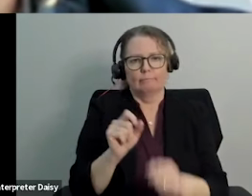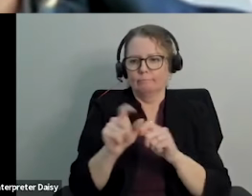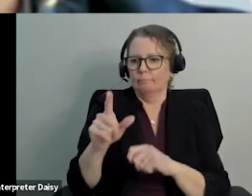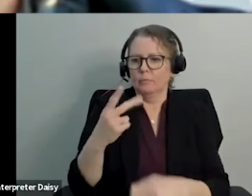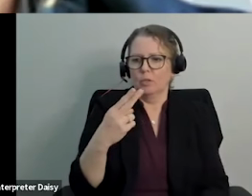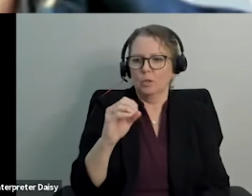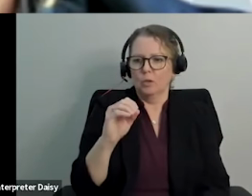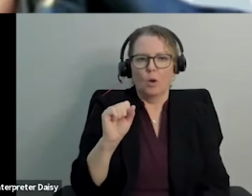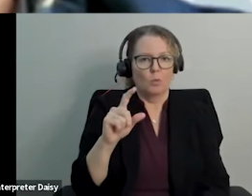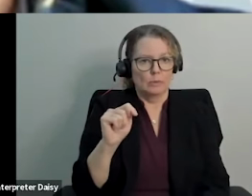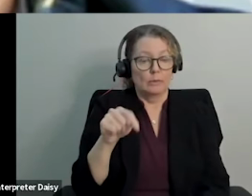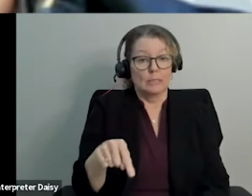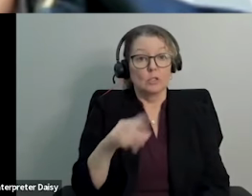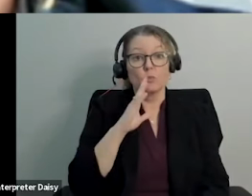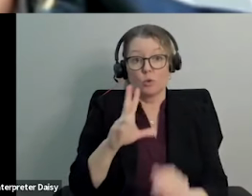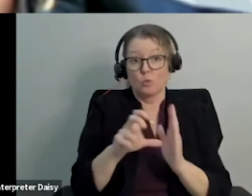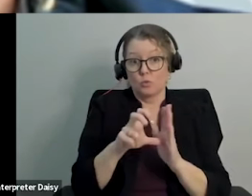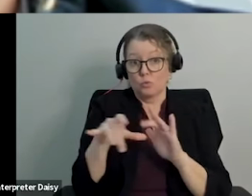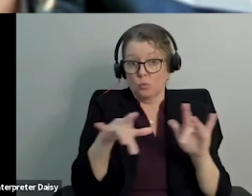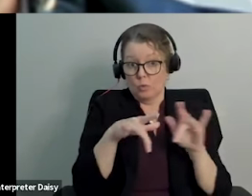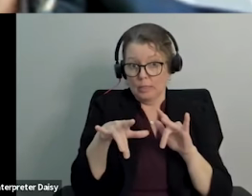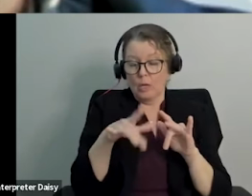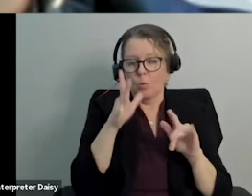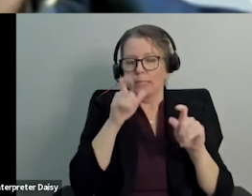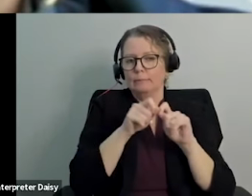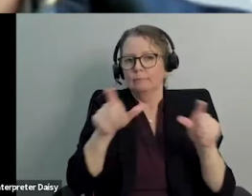This session will be recorded and made available to everyone after the event.